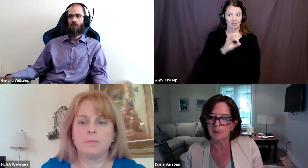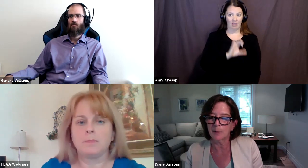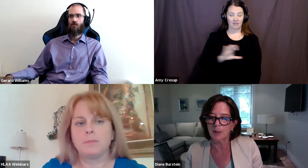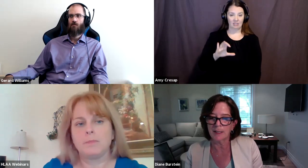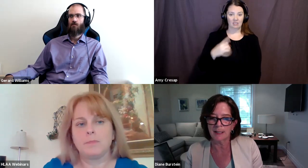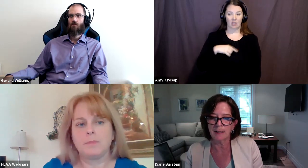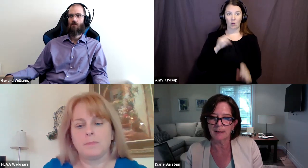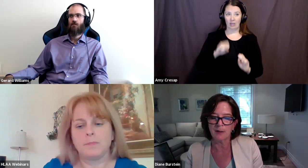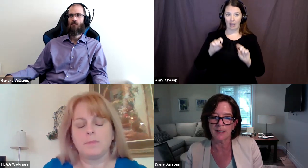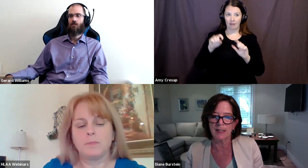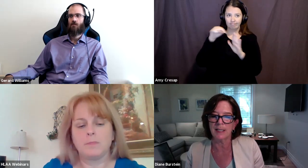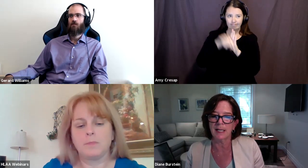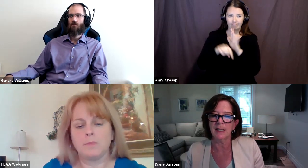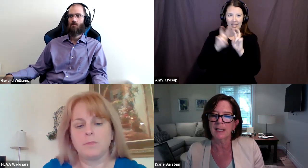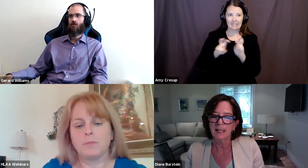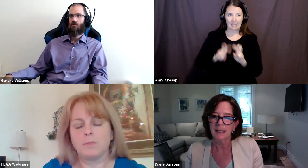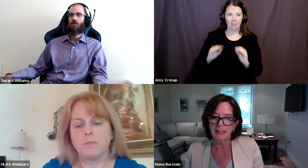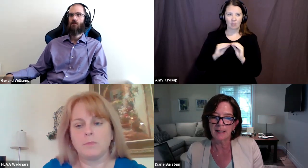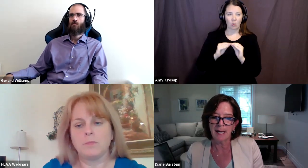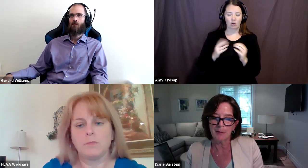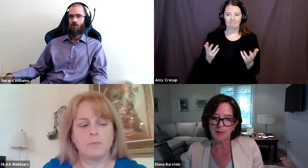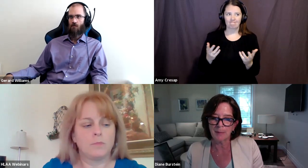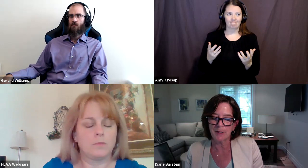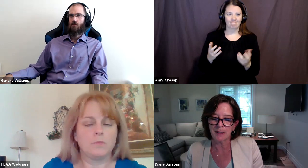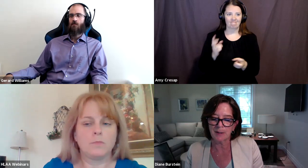bit more detail. It's hard to say in the abstract because there